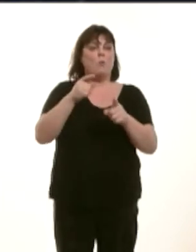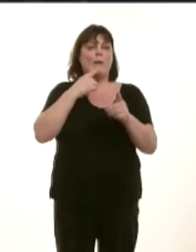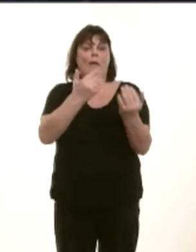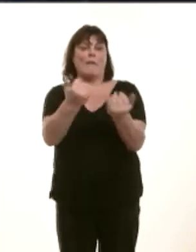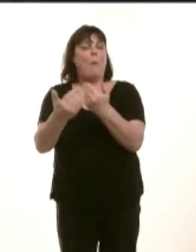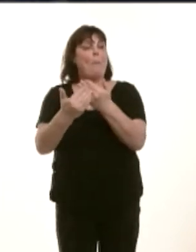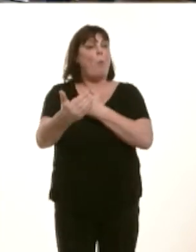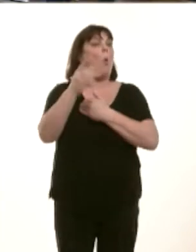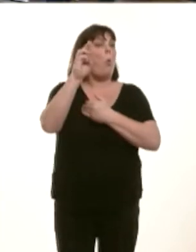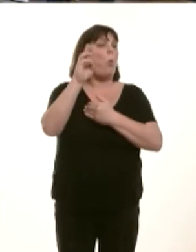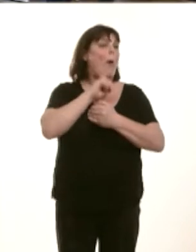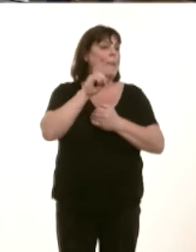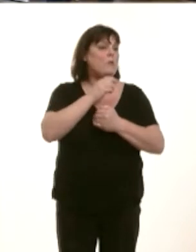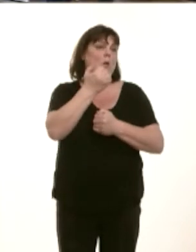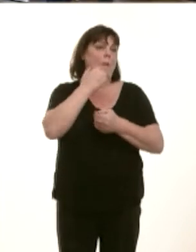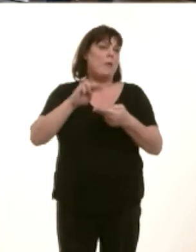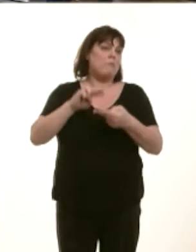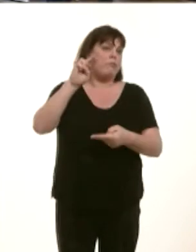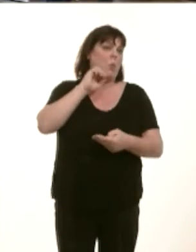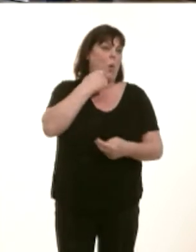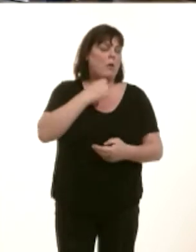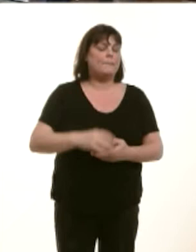to grips with this issue. Carwyn Jones: I entirely agree. Under no circumstances